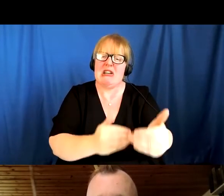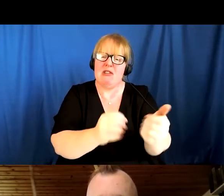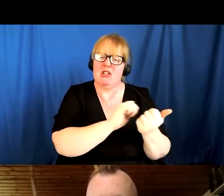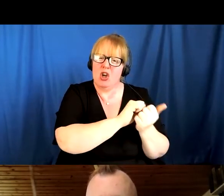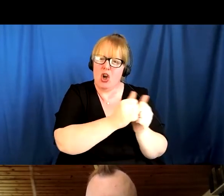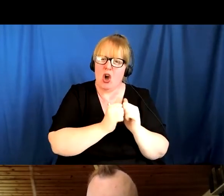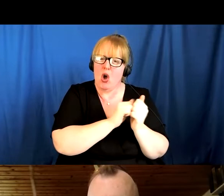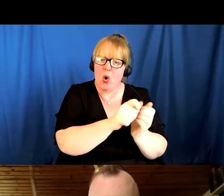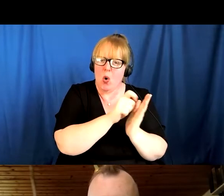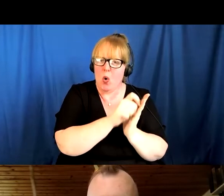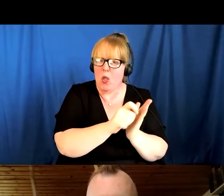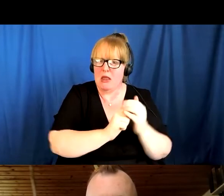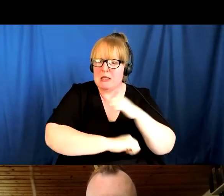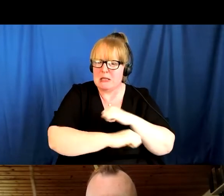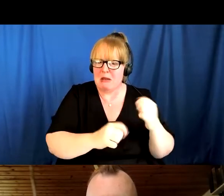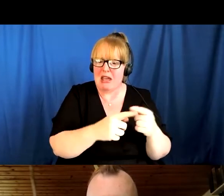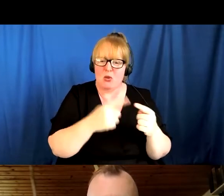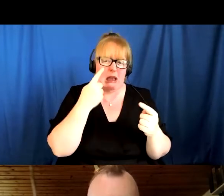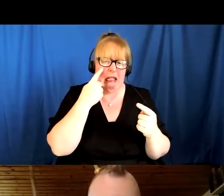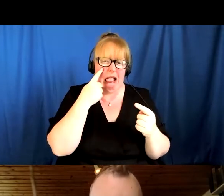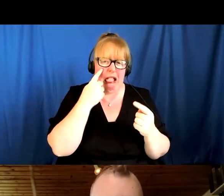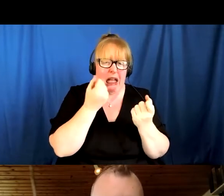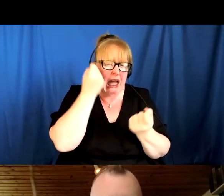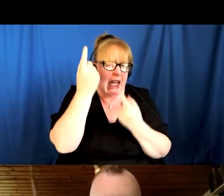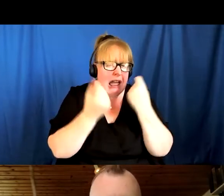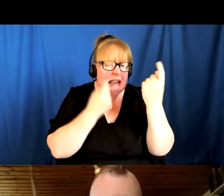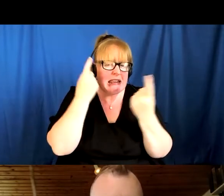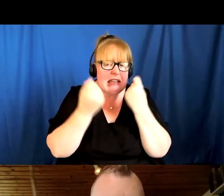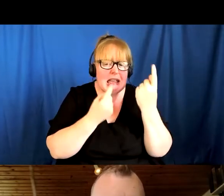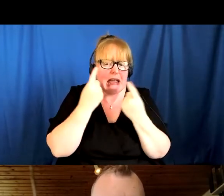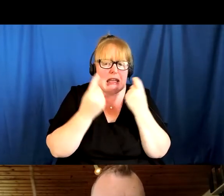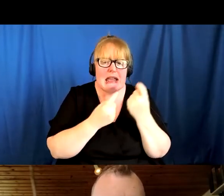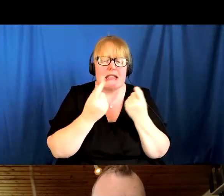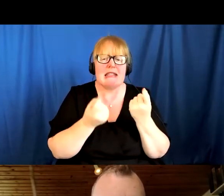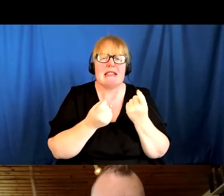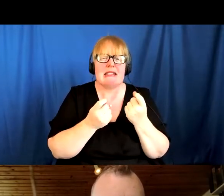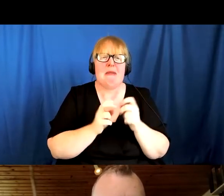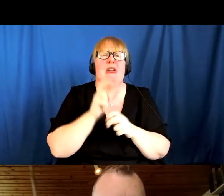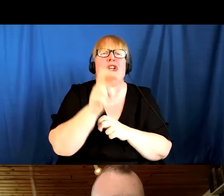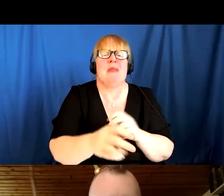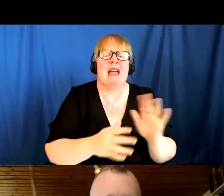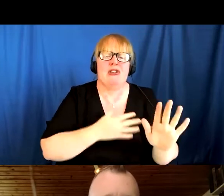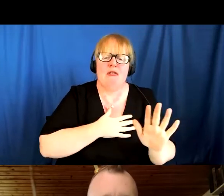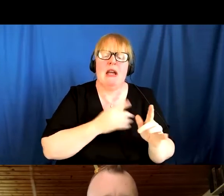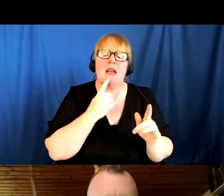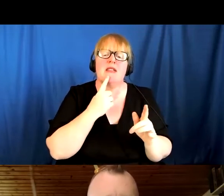which were based on, you know, ideas from the participants. I'm jumping ahead a little bit here by mistake. But we eventually led to